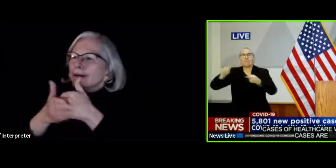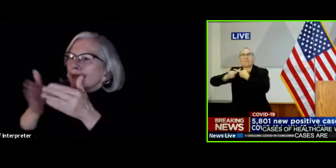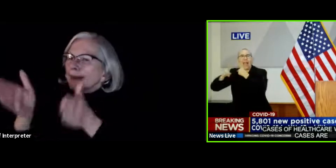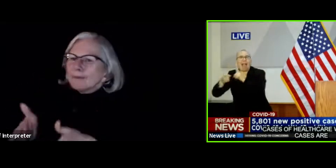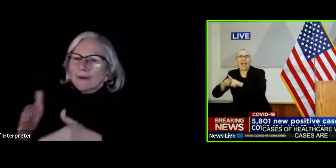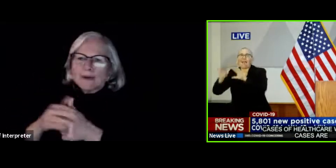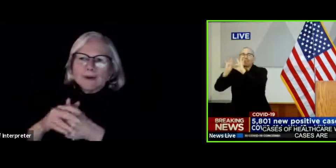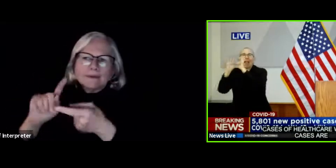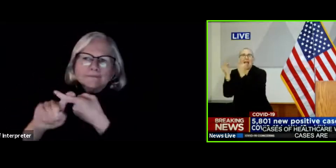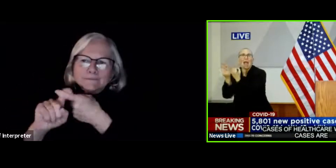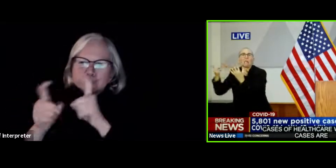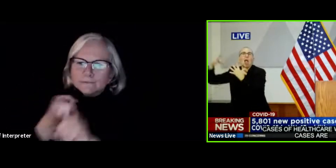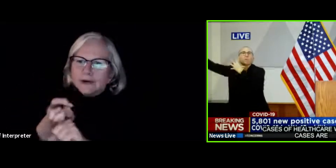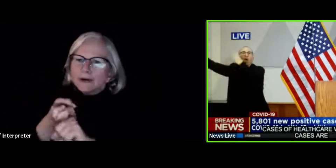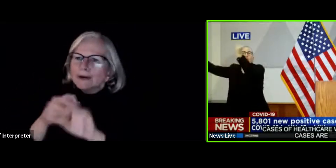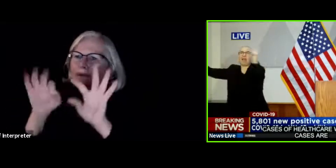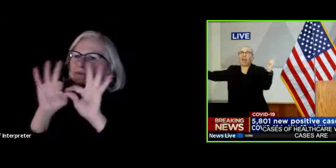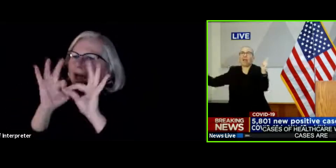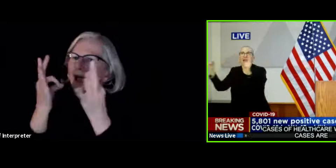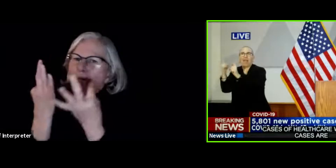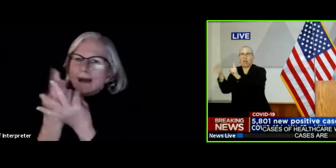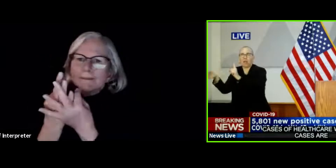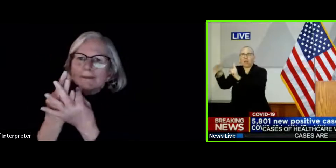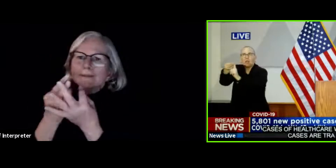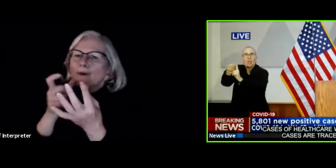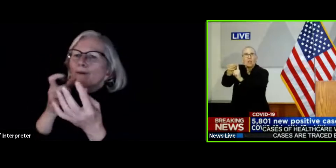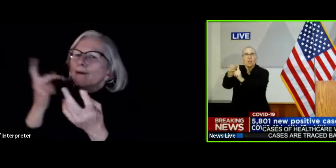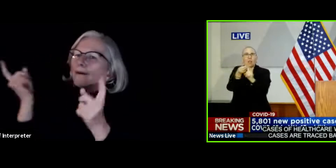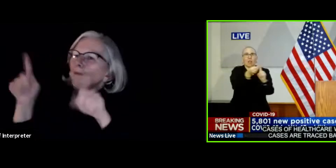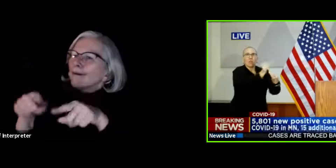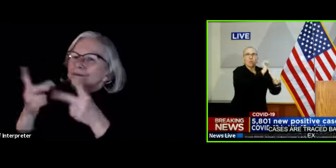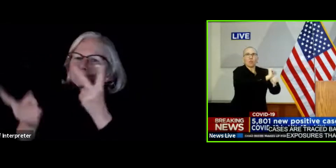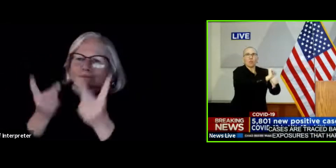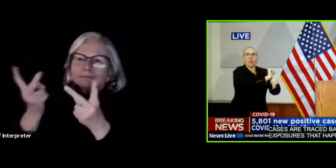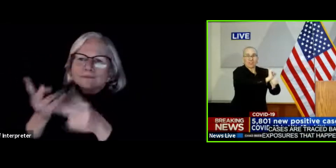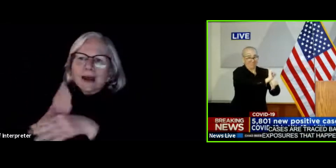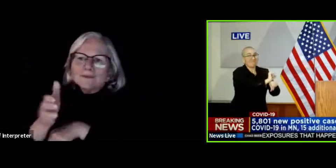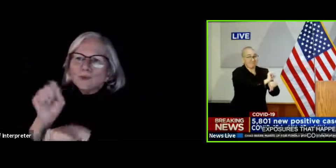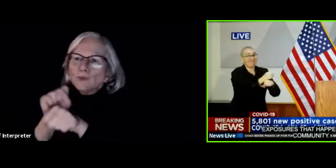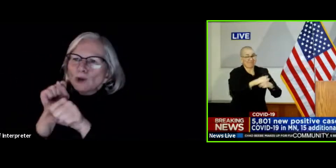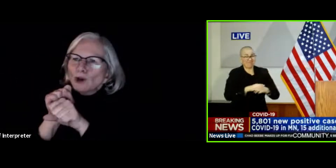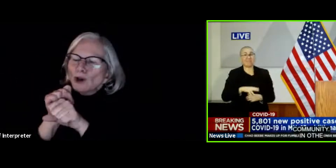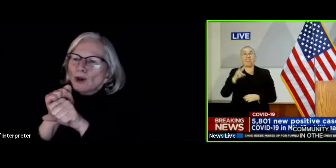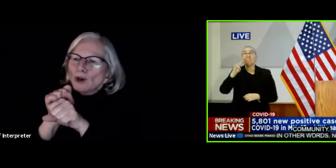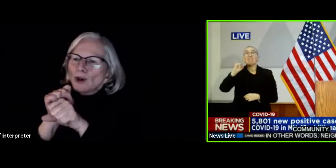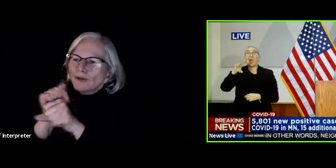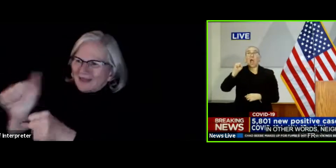TIME AT WORK. AND THE HIGH LEVELS OF THE VIRUS CIRCULATING EVERYWHERE IN THE STATE MAKE THAT A HIGHER AND HIGHER RISK